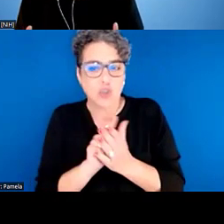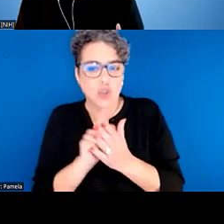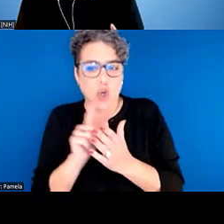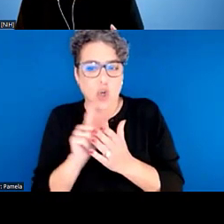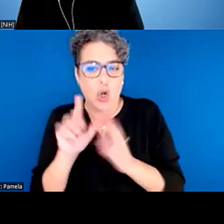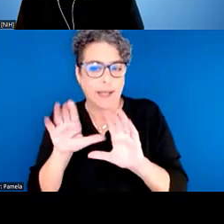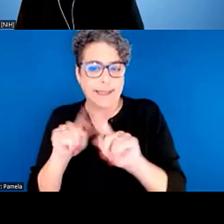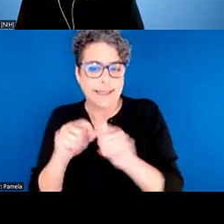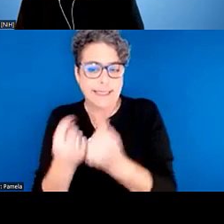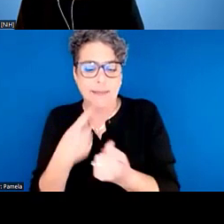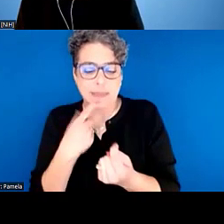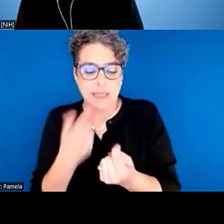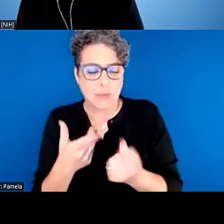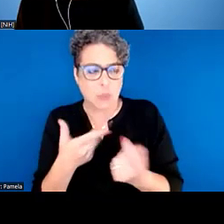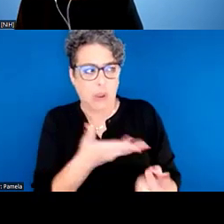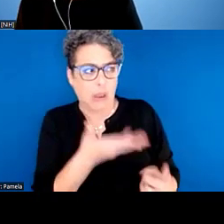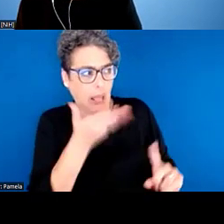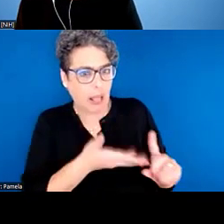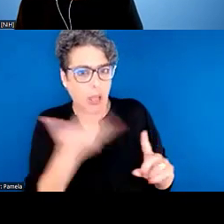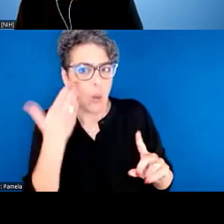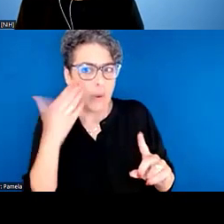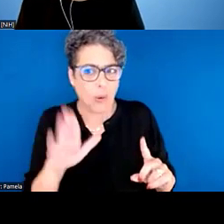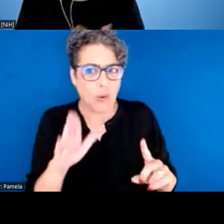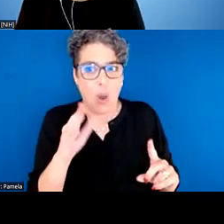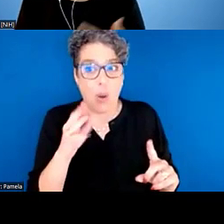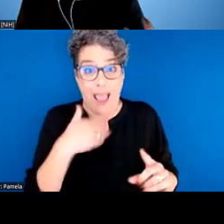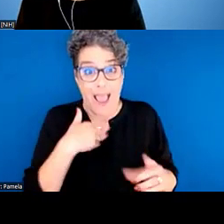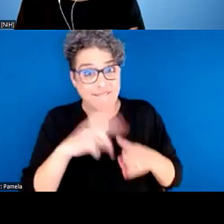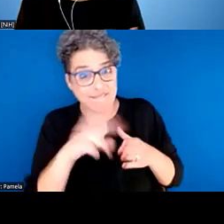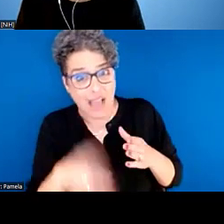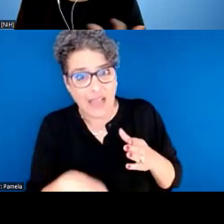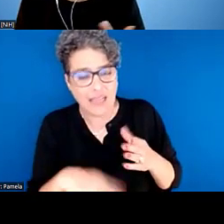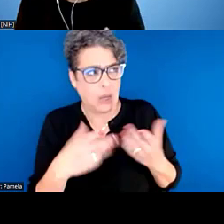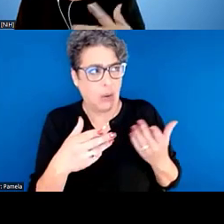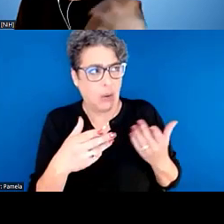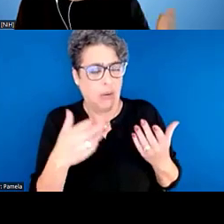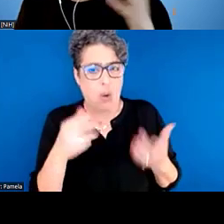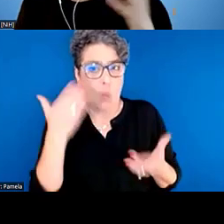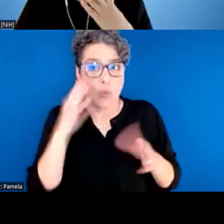We don't know if this guy did something bad or not, so we really shouldn't go to the new institution just yet."